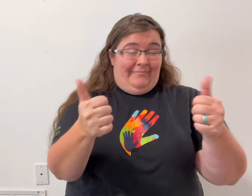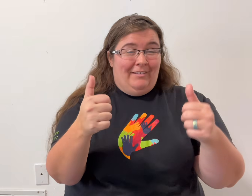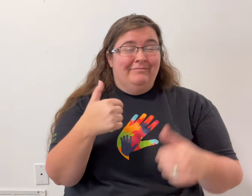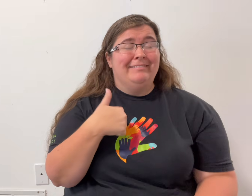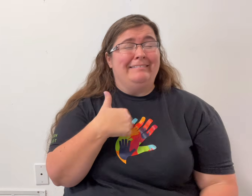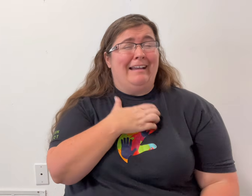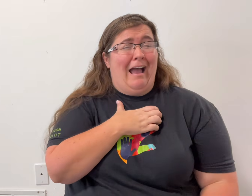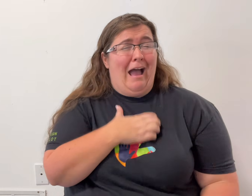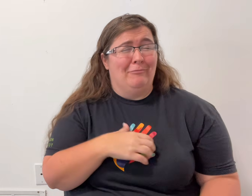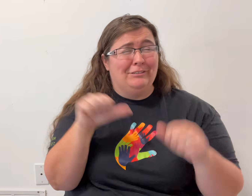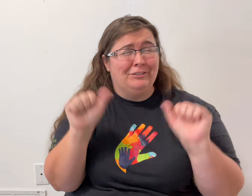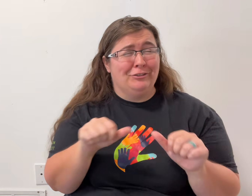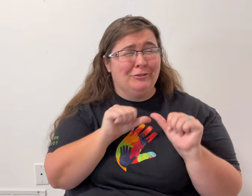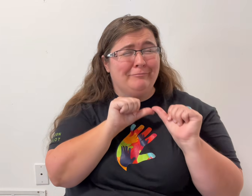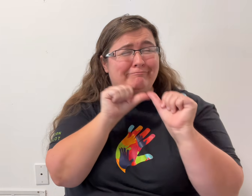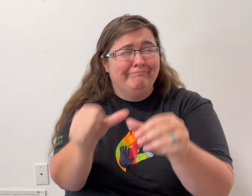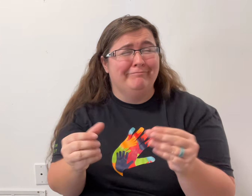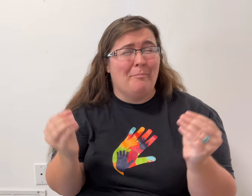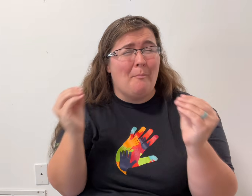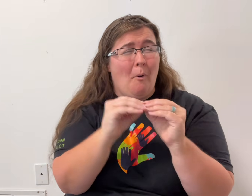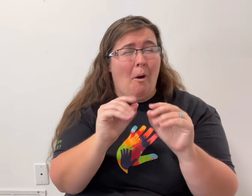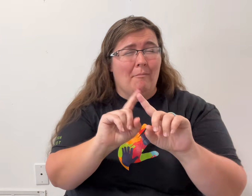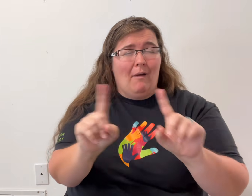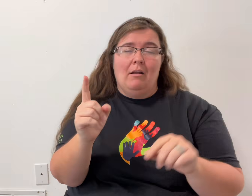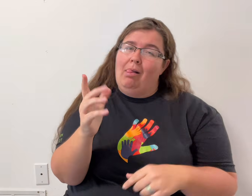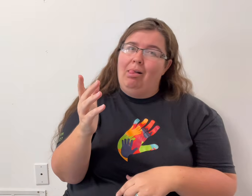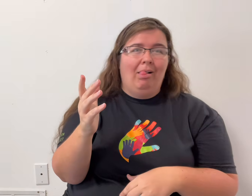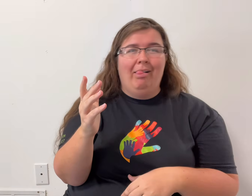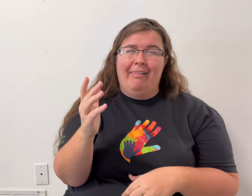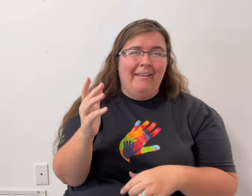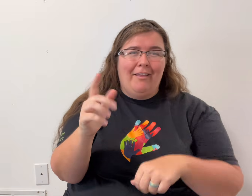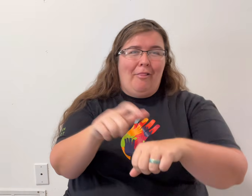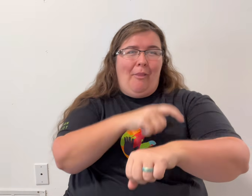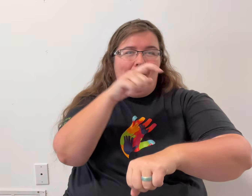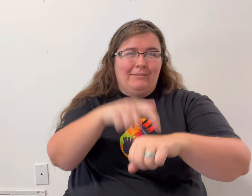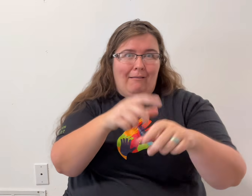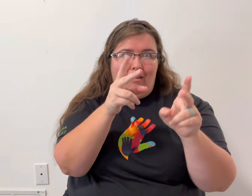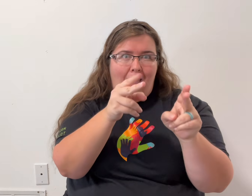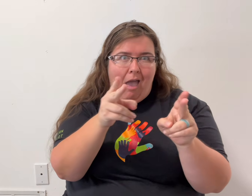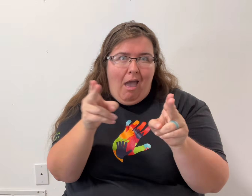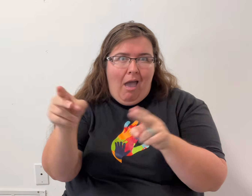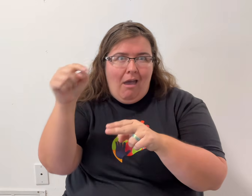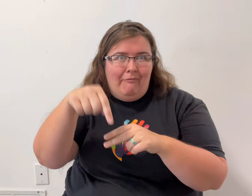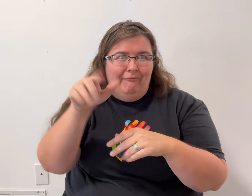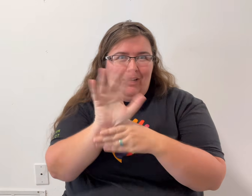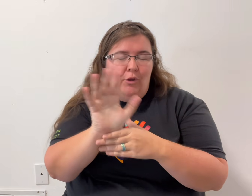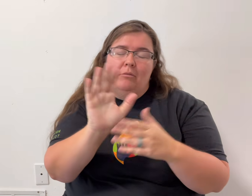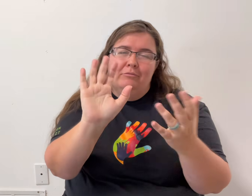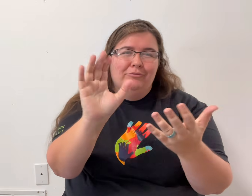Good? I wish we could keep going more! But it is going to take a long time to edit this video as it is